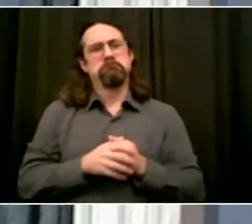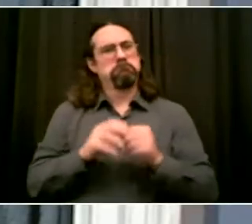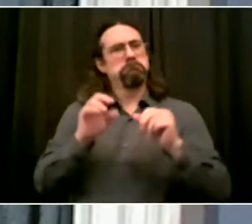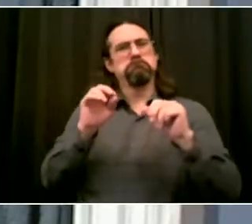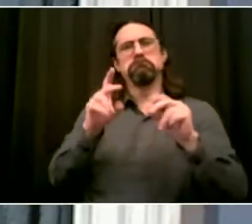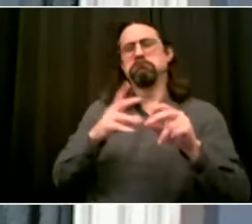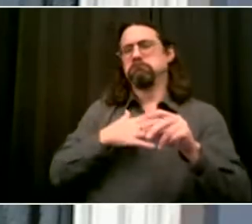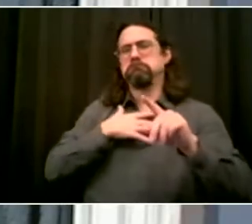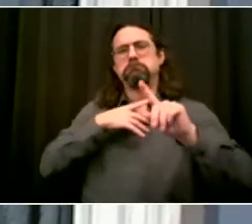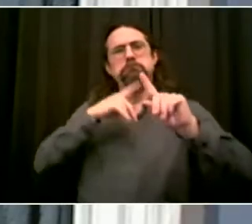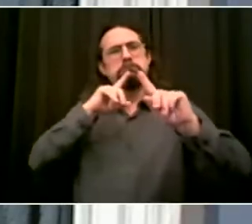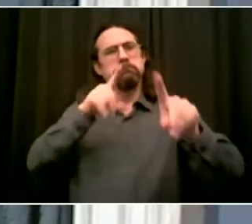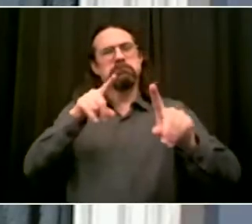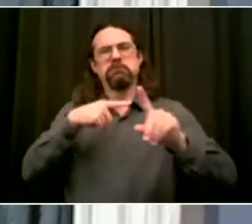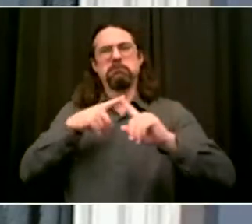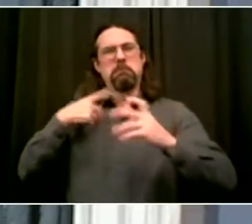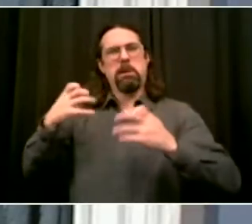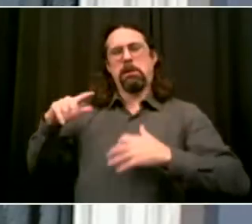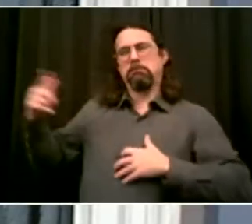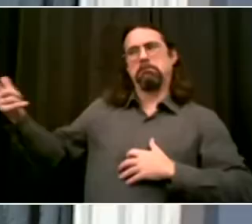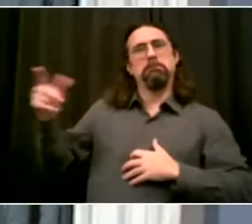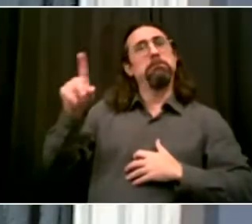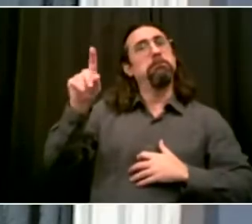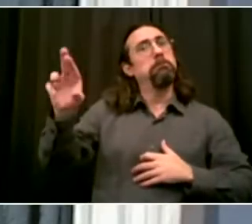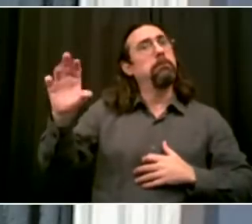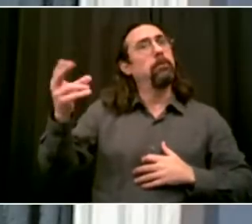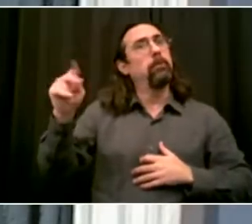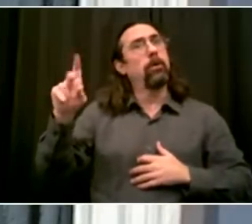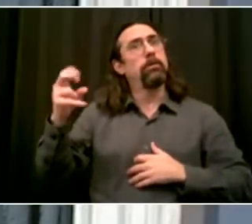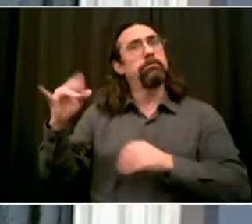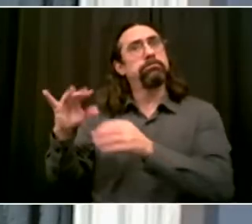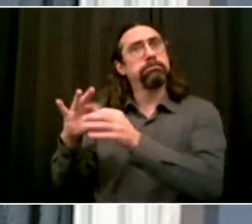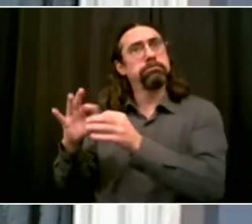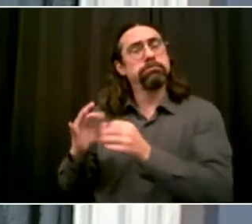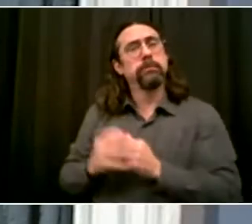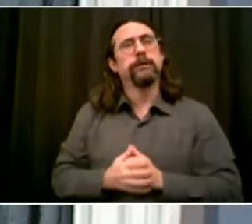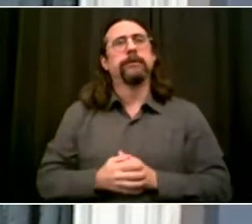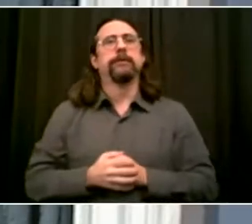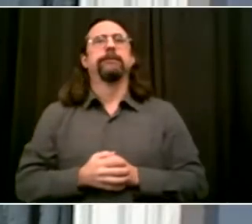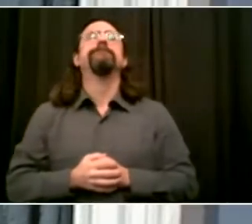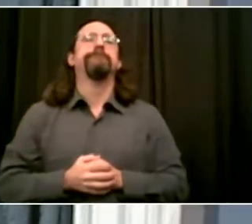THANK YOU VERY MUCH. I AGREE IT'S A FUNDAMENTALLY IMPORTANT QUESTION THAT PLACES